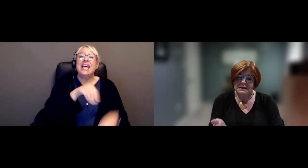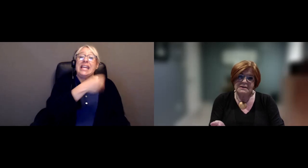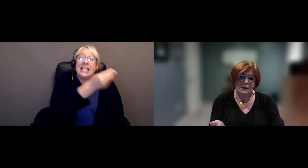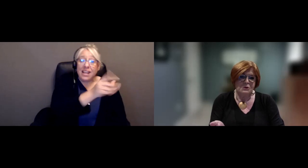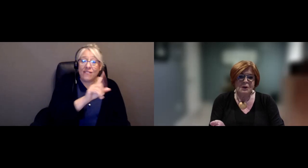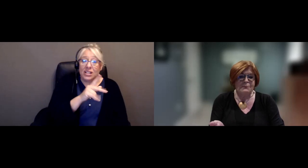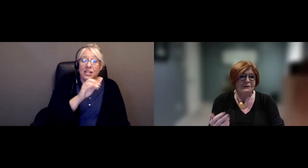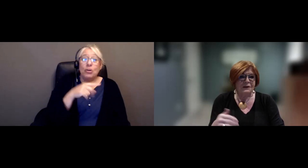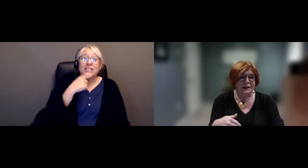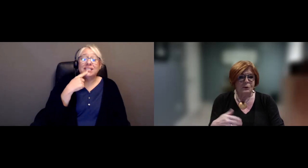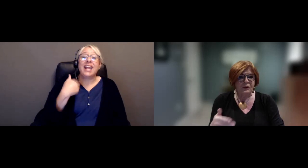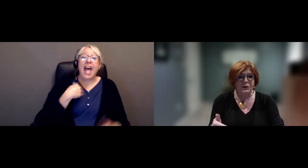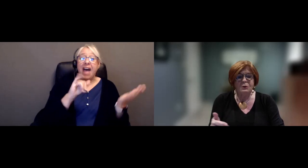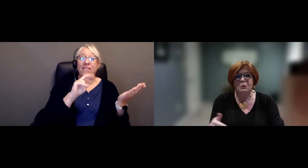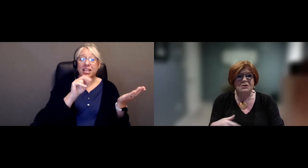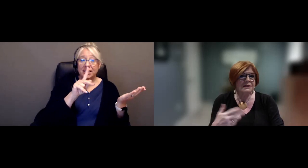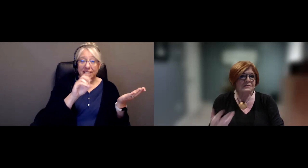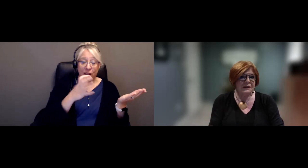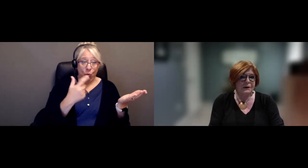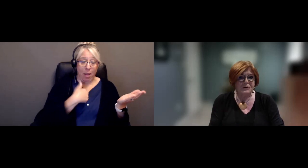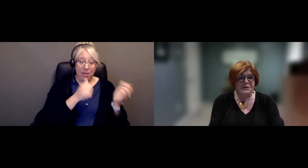an intake. Would you like me to fill it out with you or would you like to fill it out yourself?